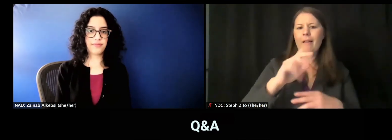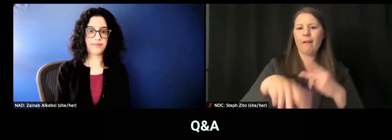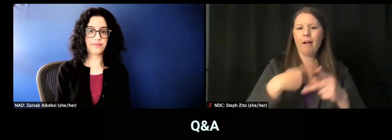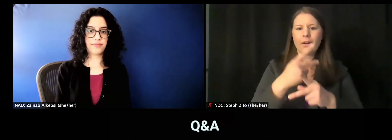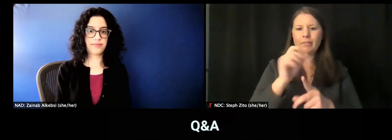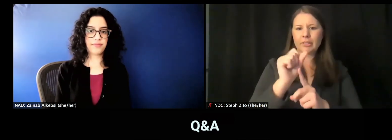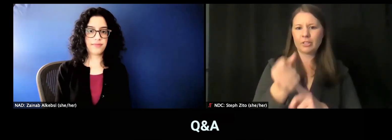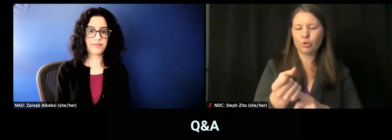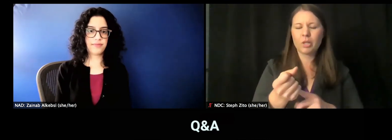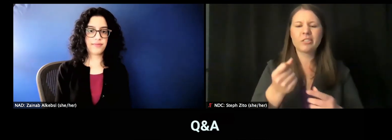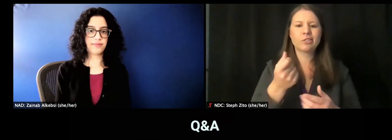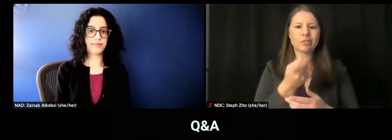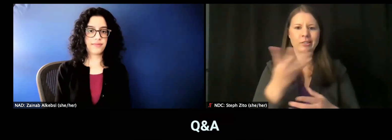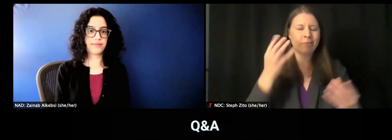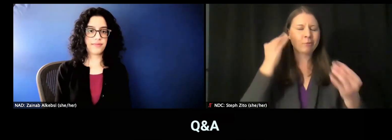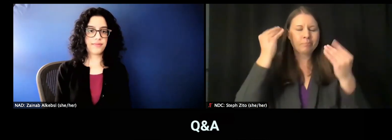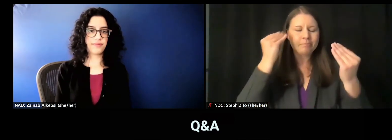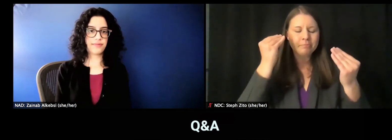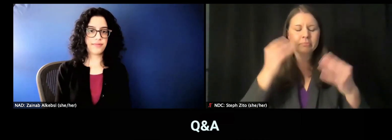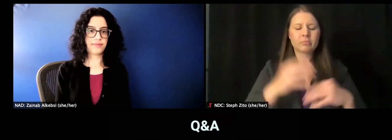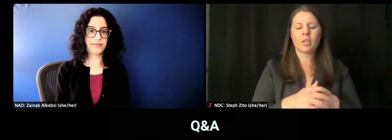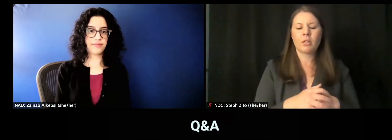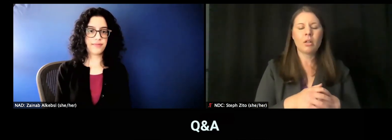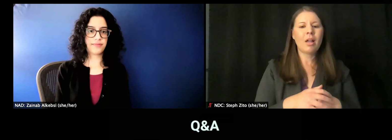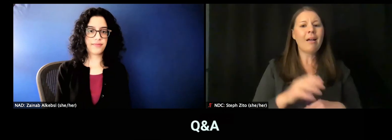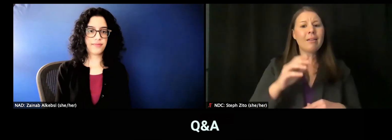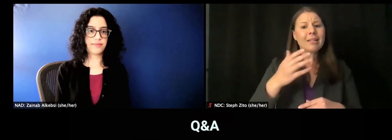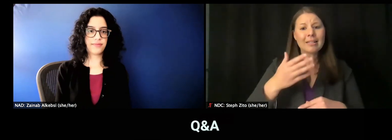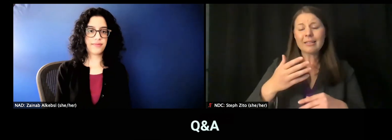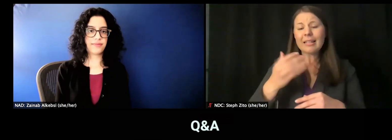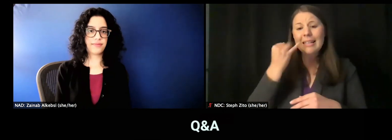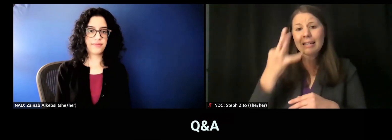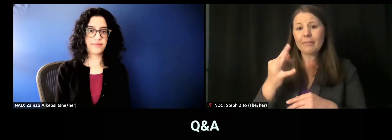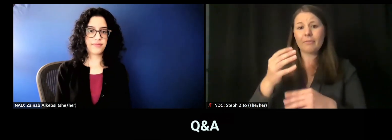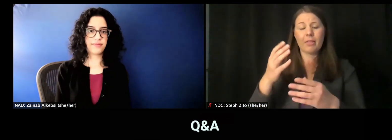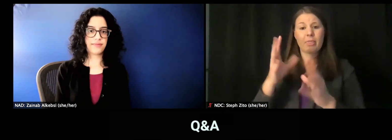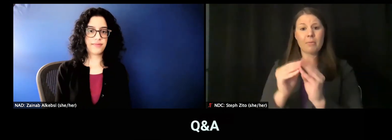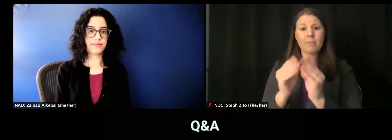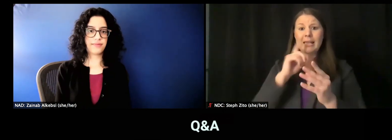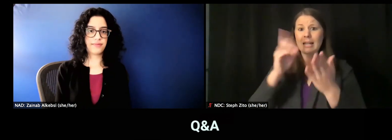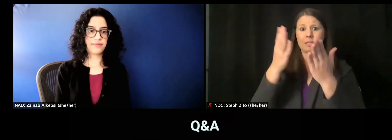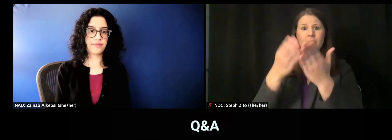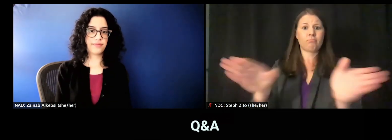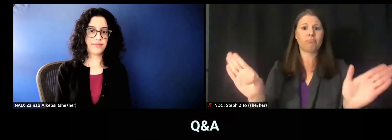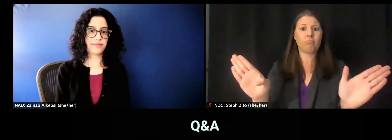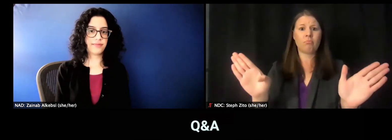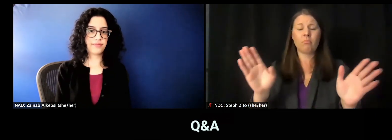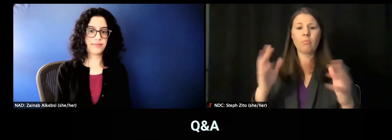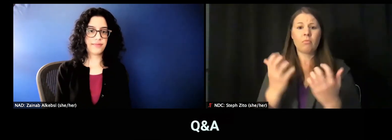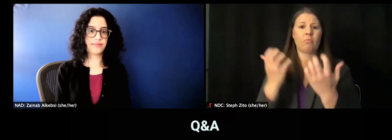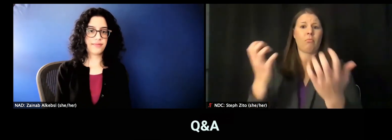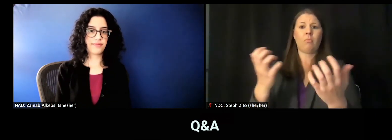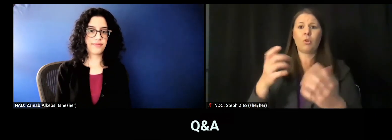For that type of situation, several things come to mind. If the meeting is a public meeting that